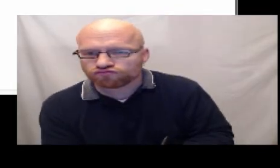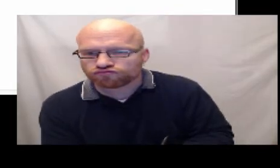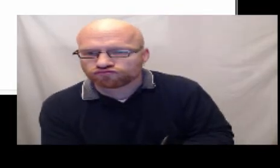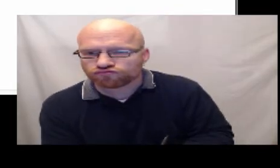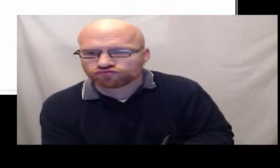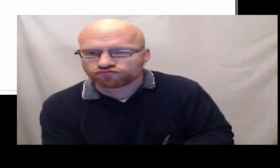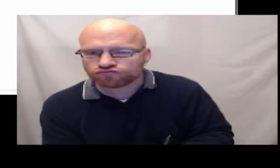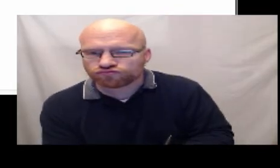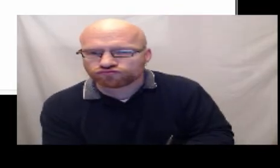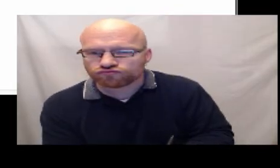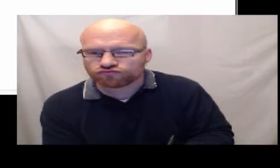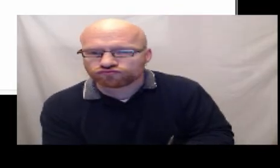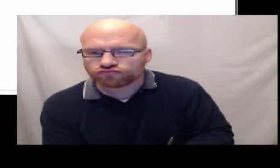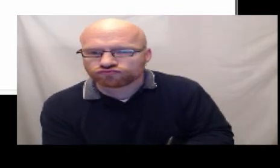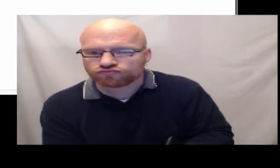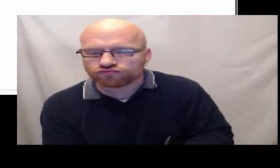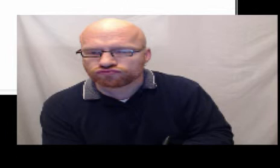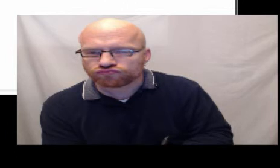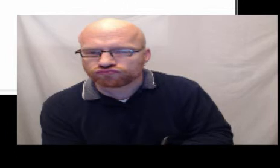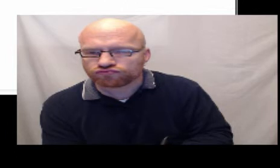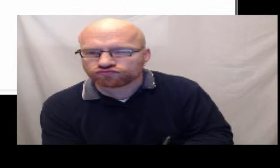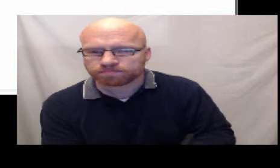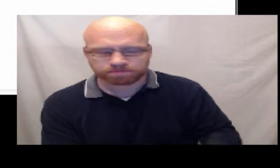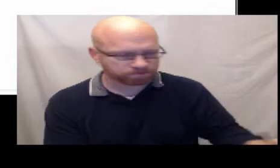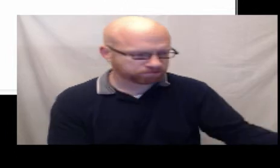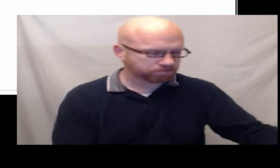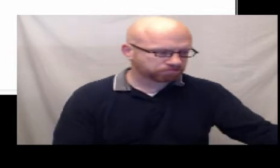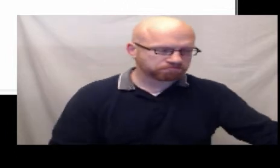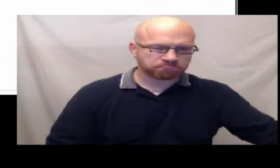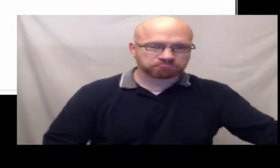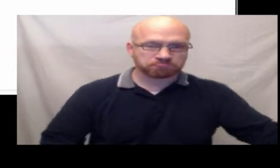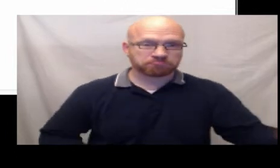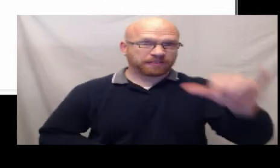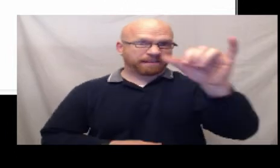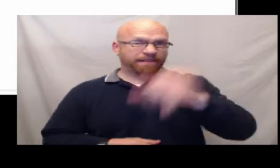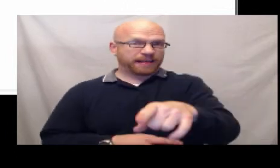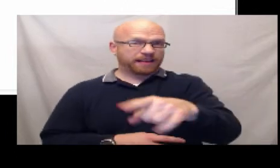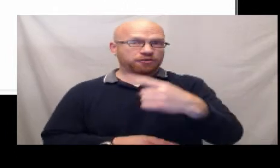[ Pause ]